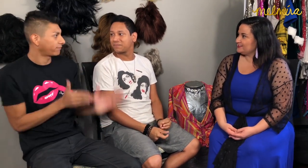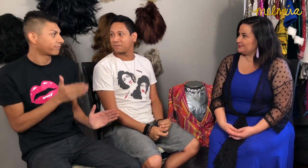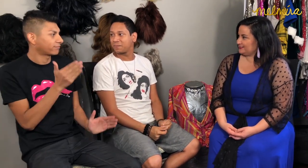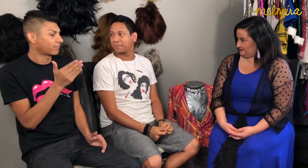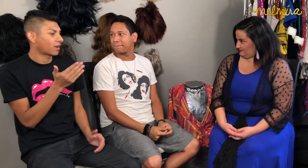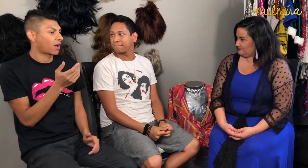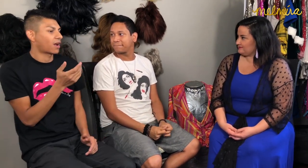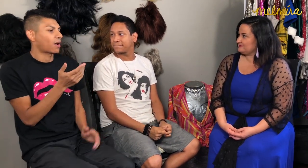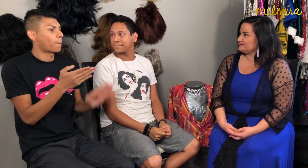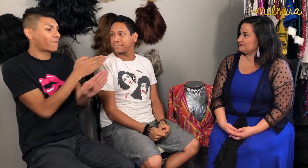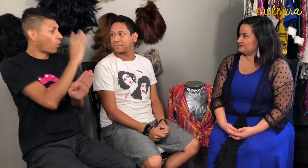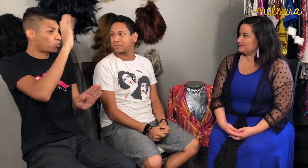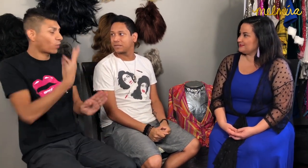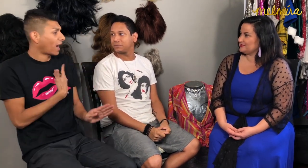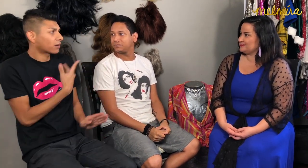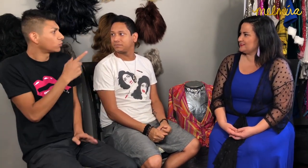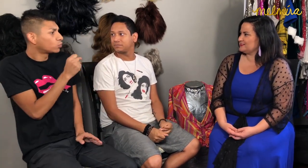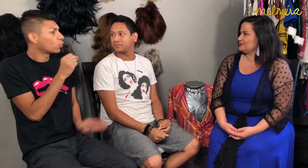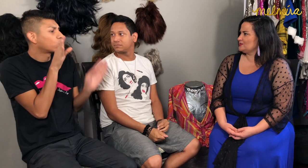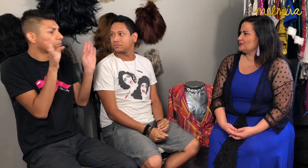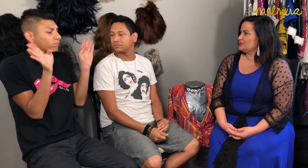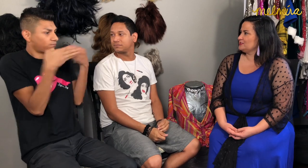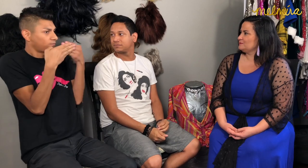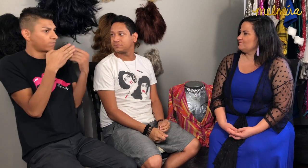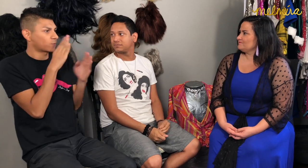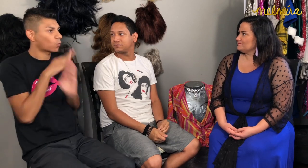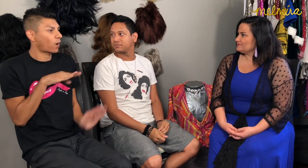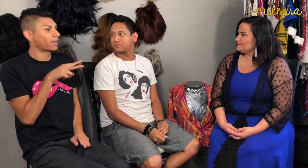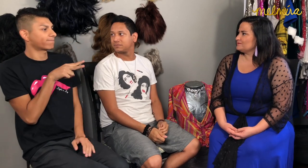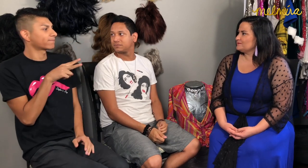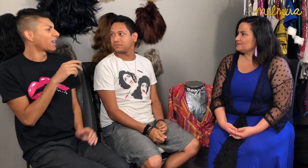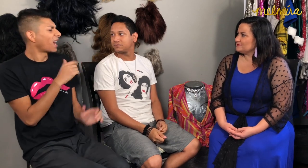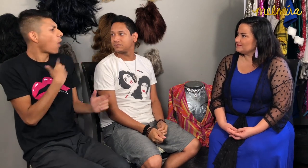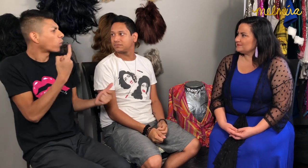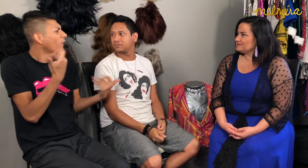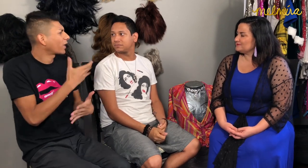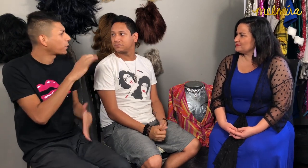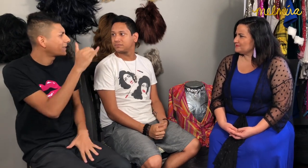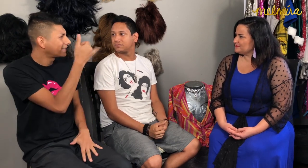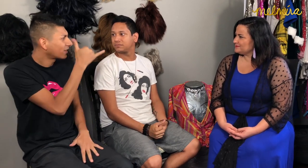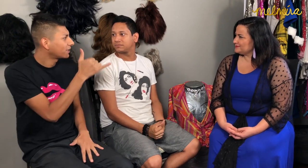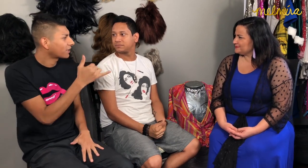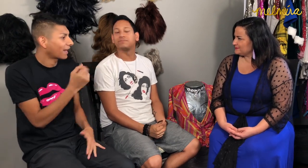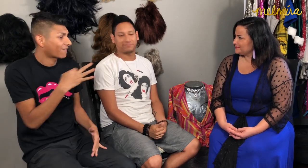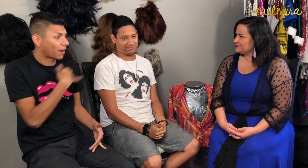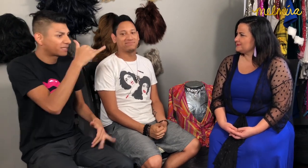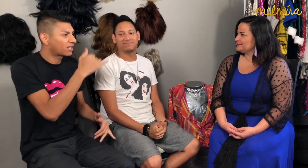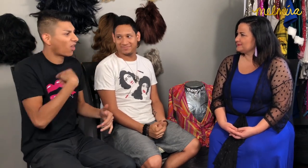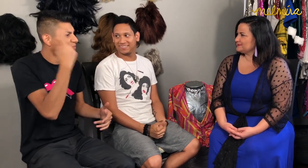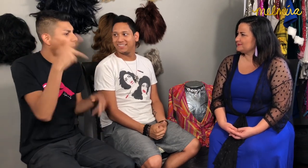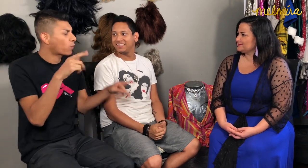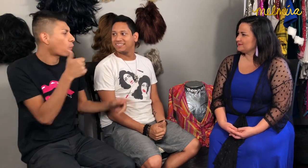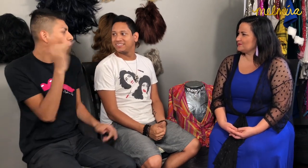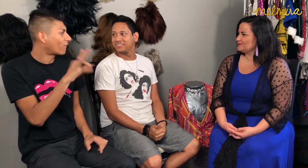I'm a very shy person. Before drag, I was so close-minded and quiet, I was always afraid of being silly. If I get silly, I would think people wouldn't find me